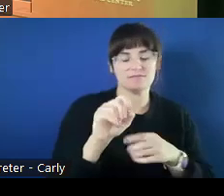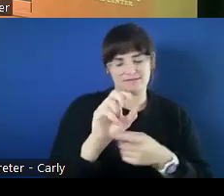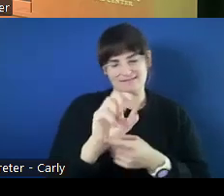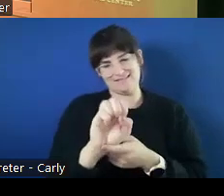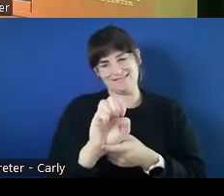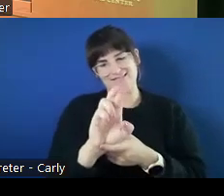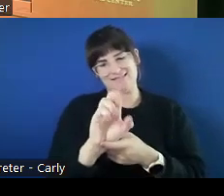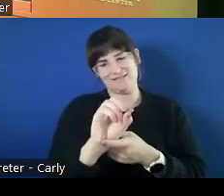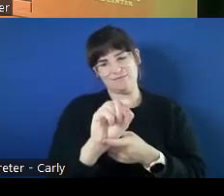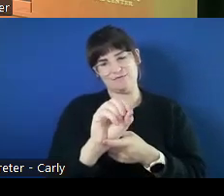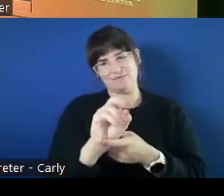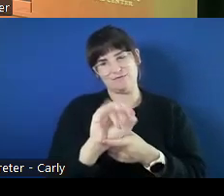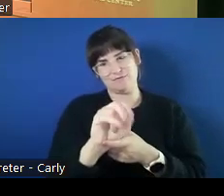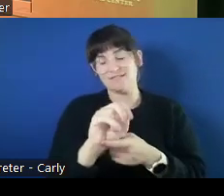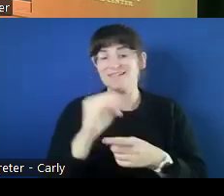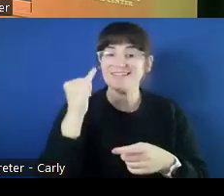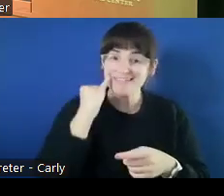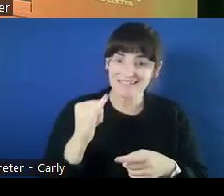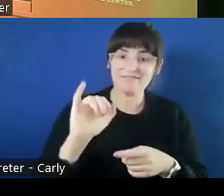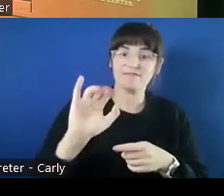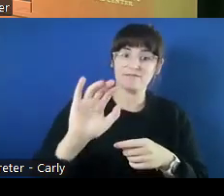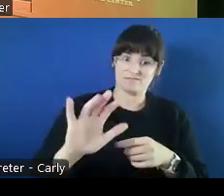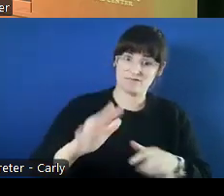when people are depressed or anxious their platelets actually get a little bit more